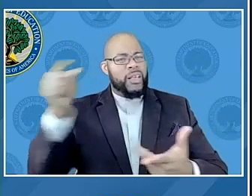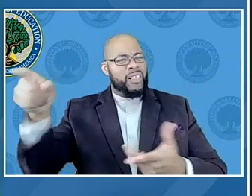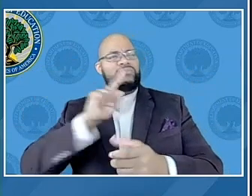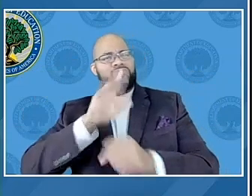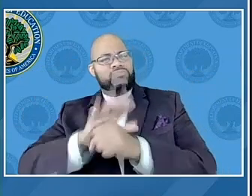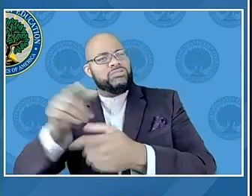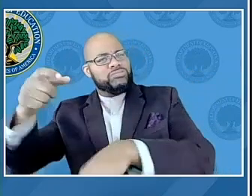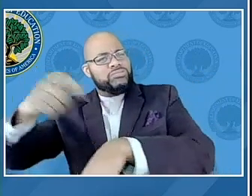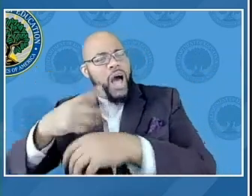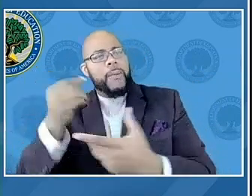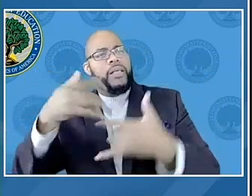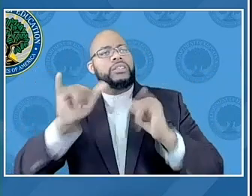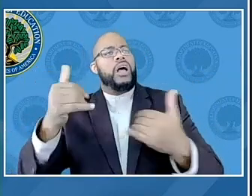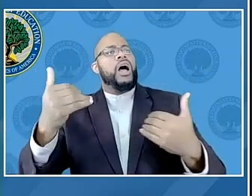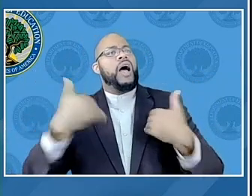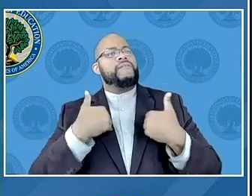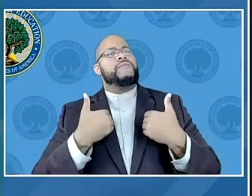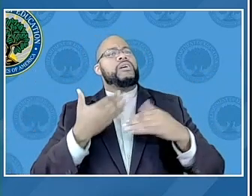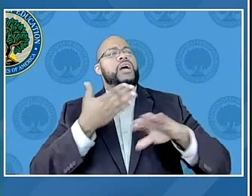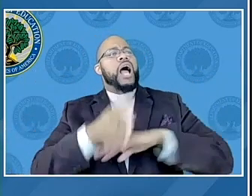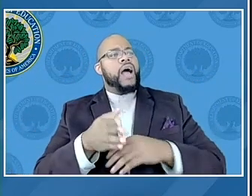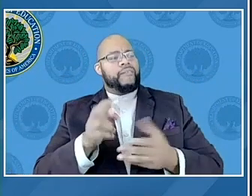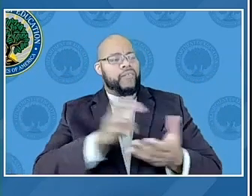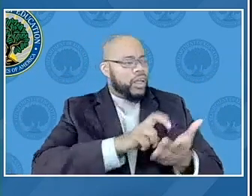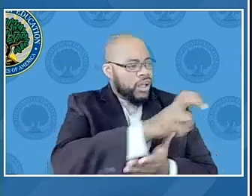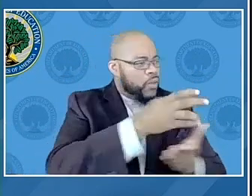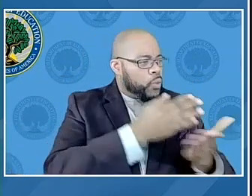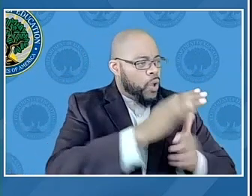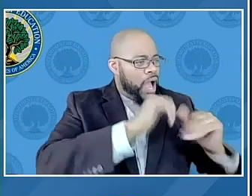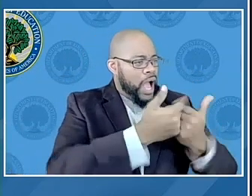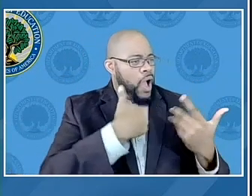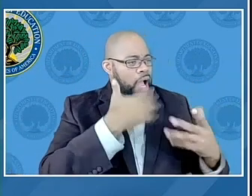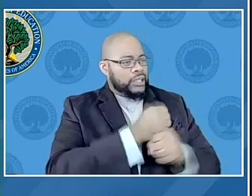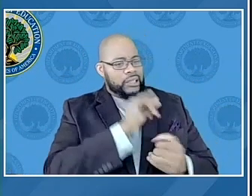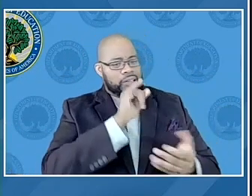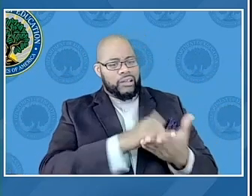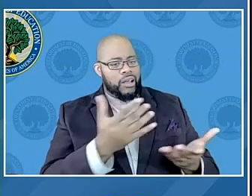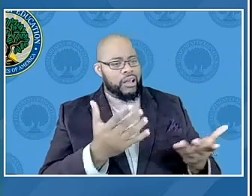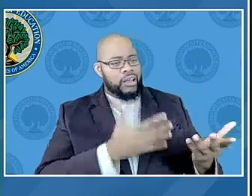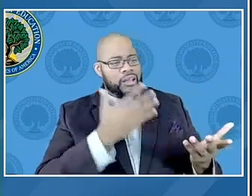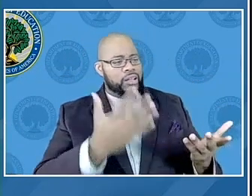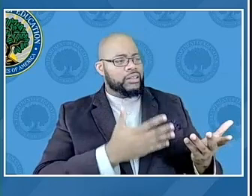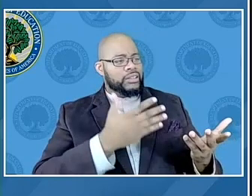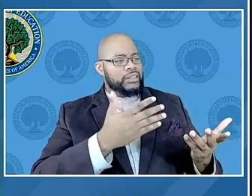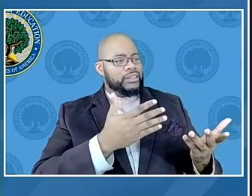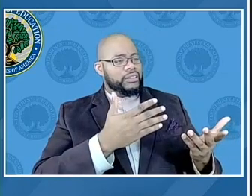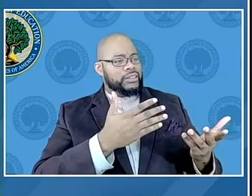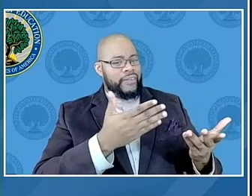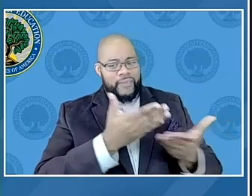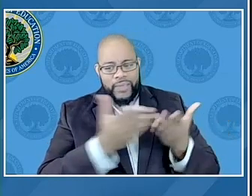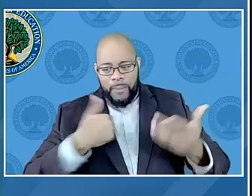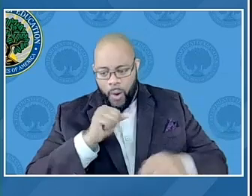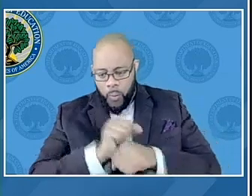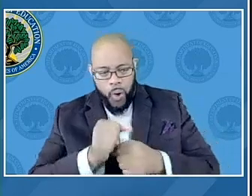still have to navigate, how do I even get this stuff accepted in the end without all